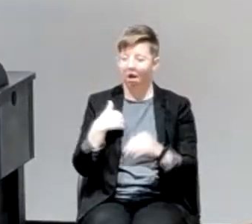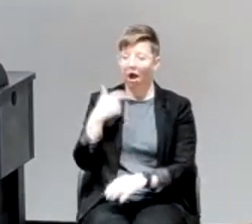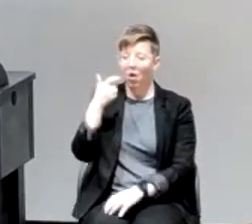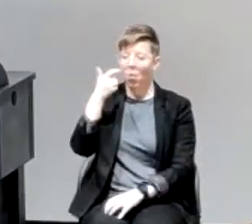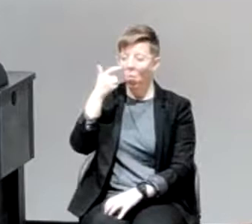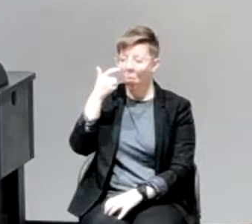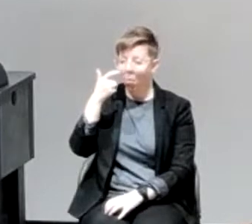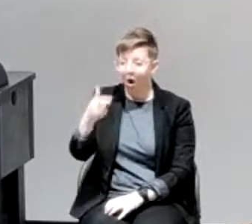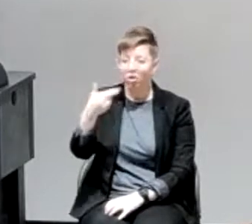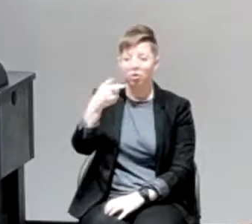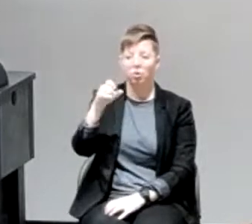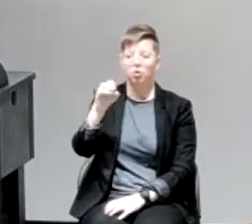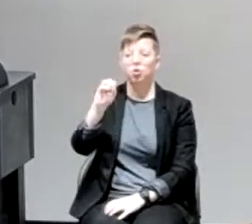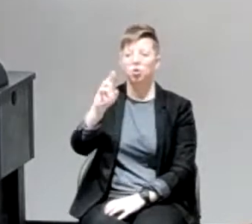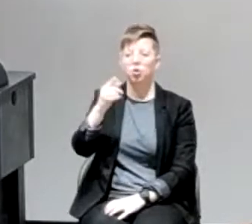You ask your questions and I will be your answer woman.